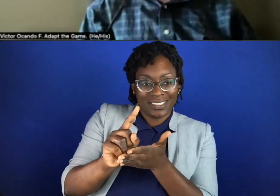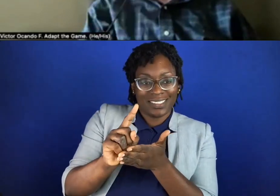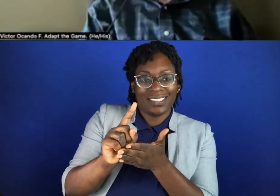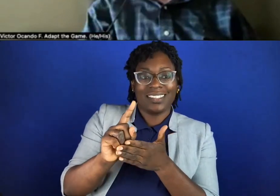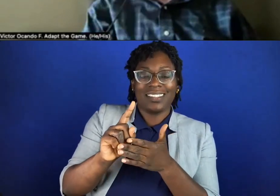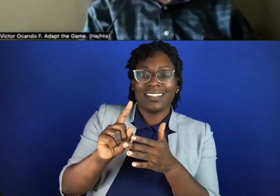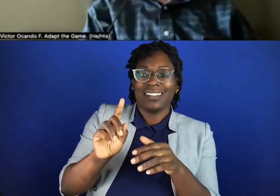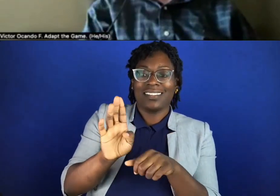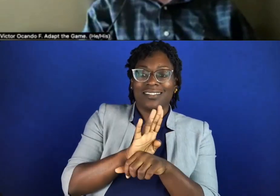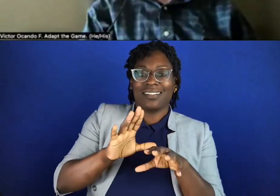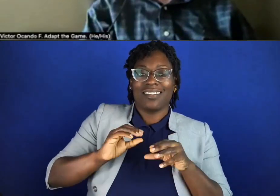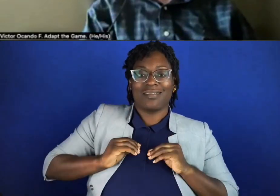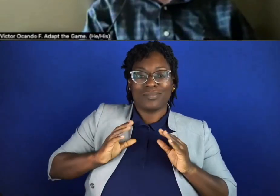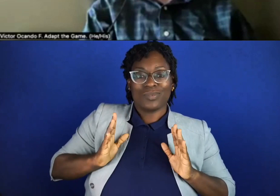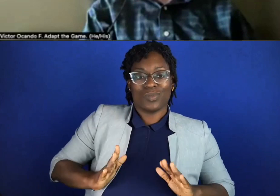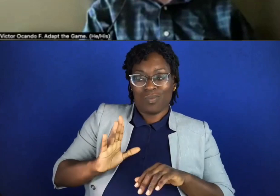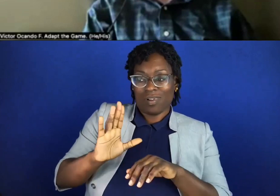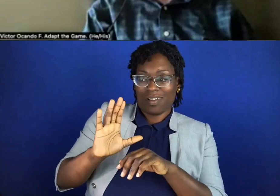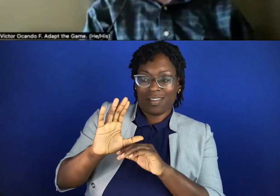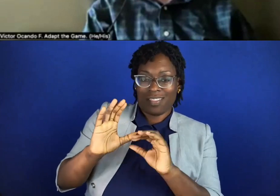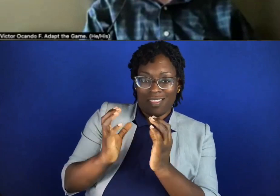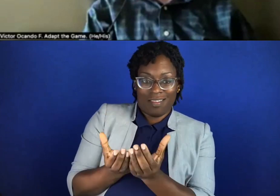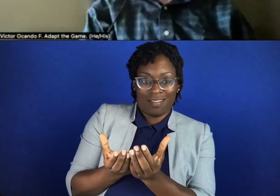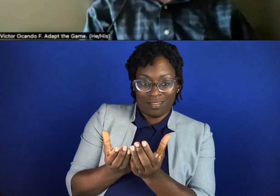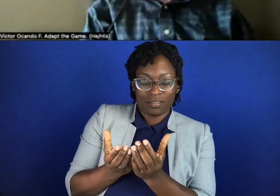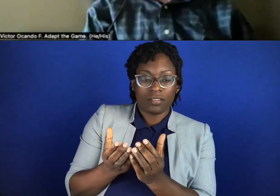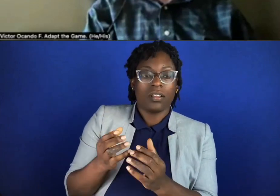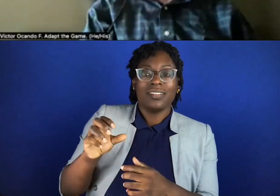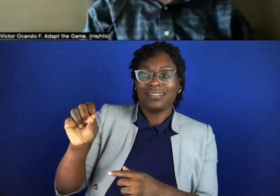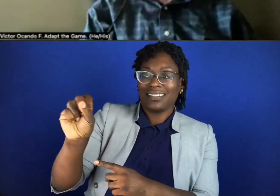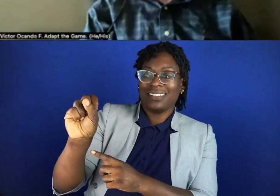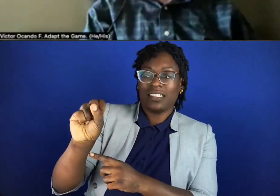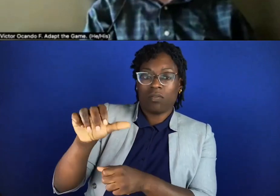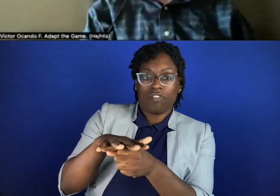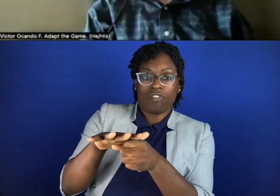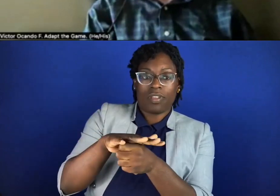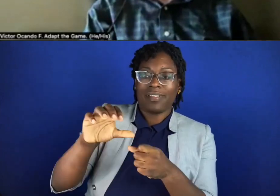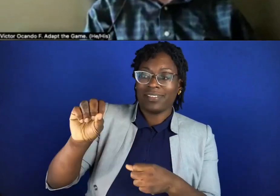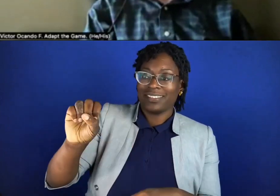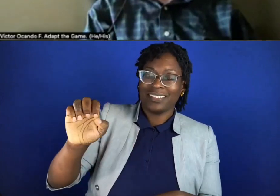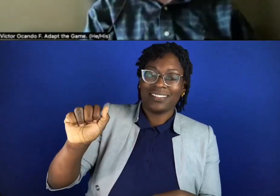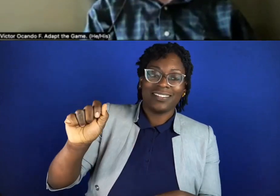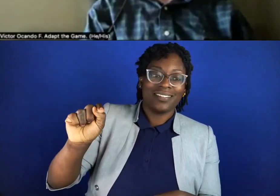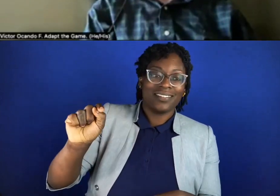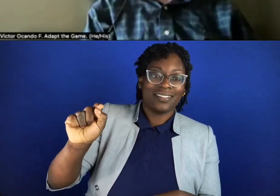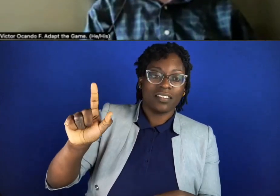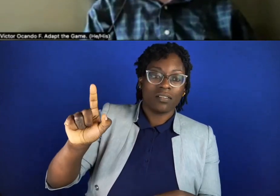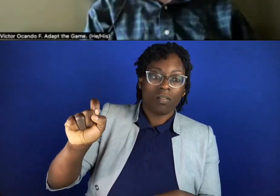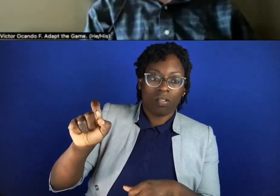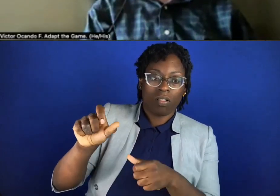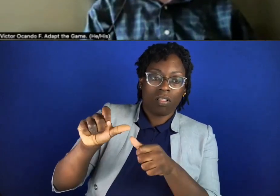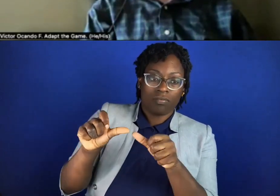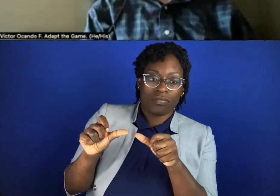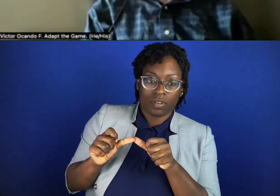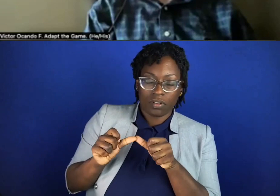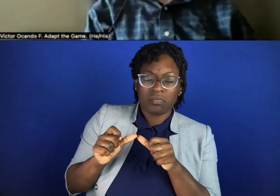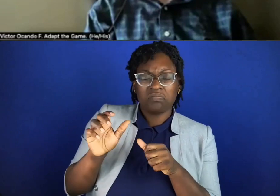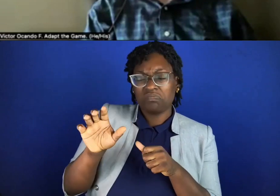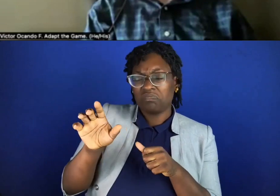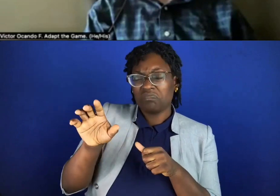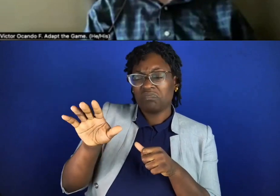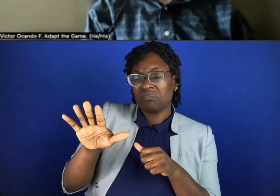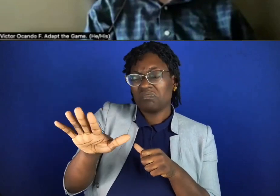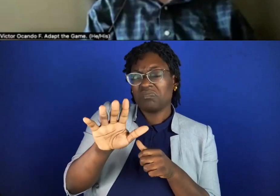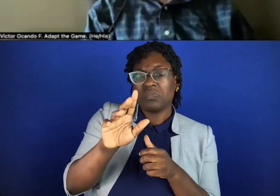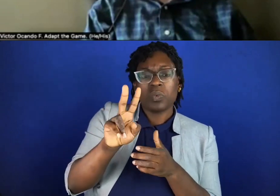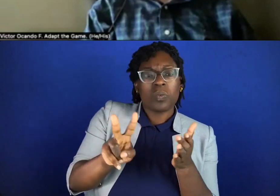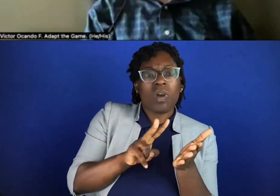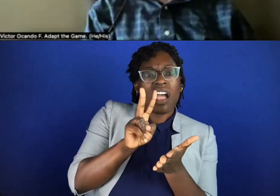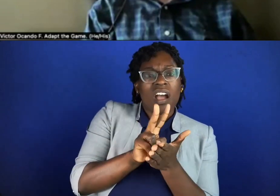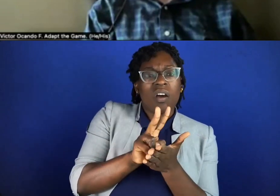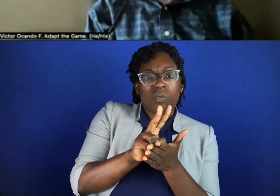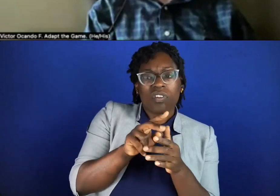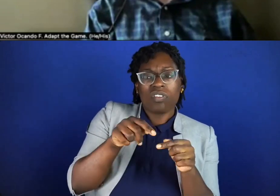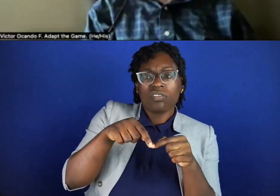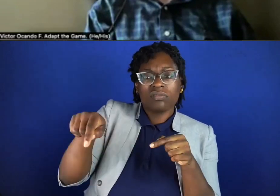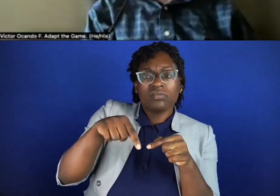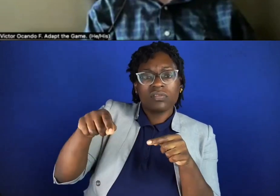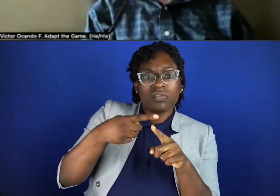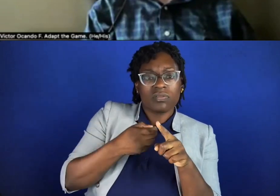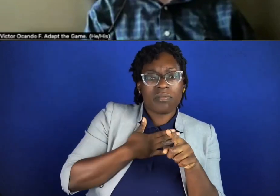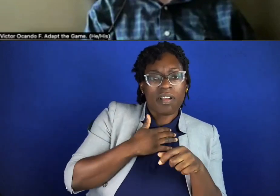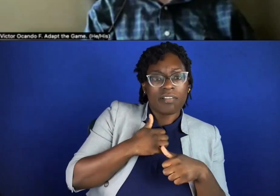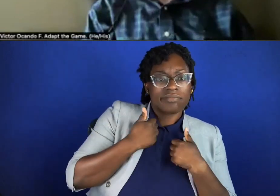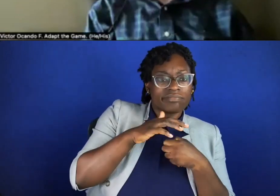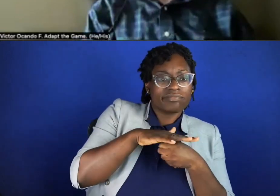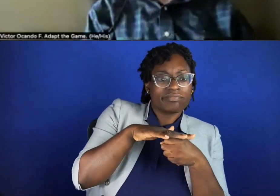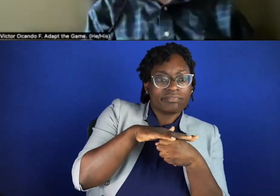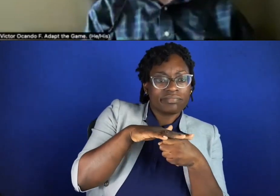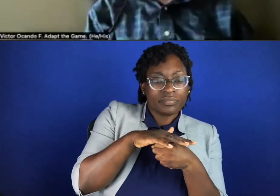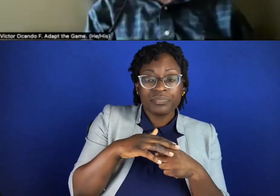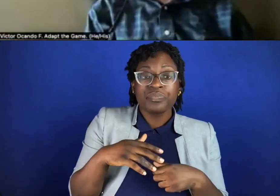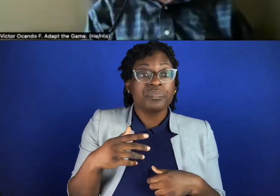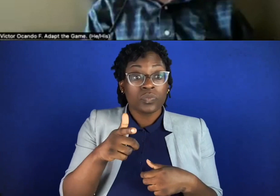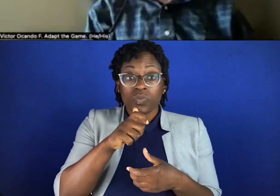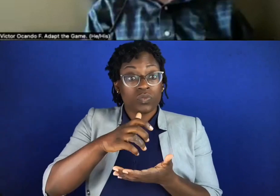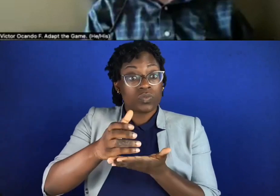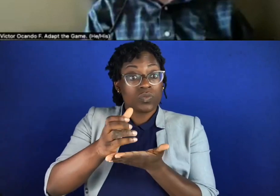entrepreneurship class in the Seattle area, which is two hours away from where I live.